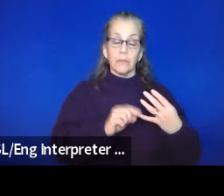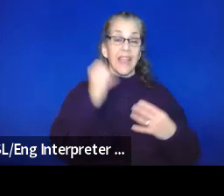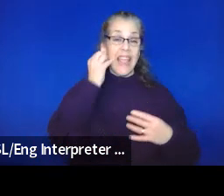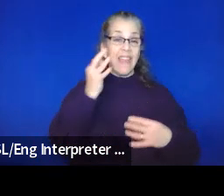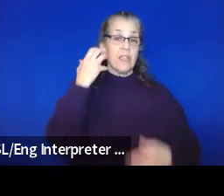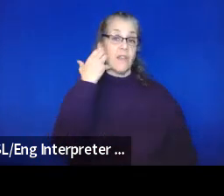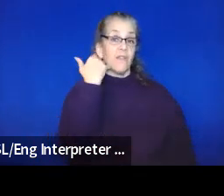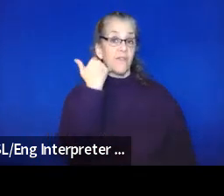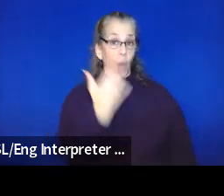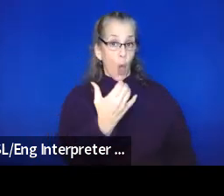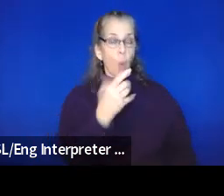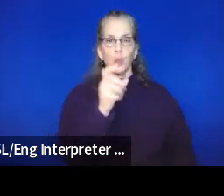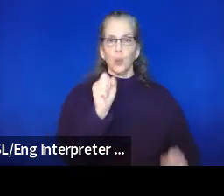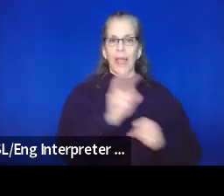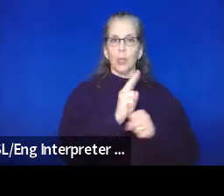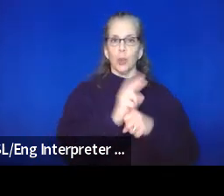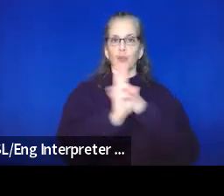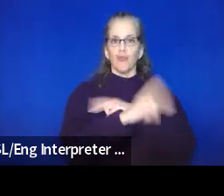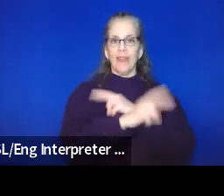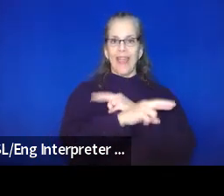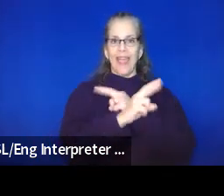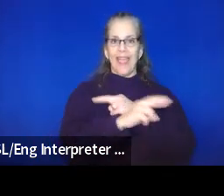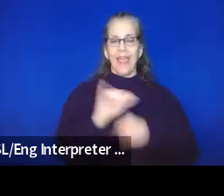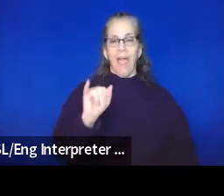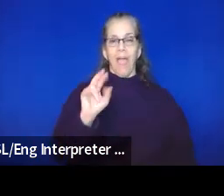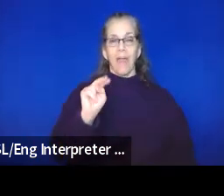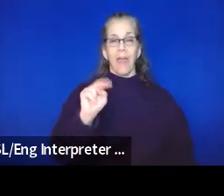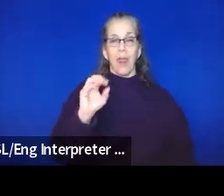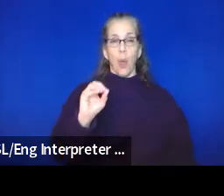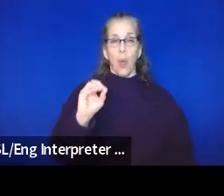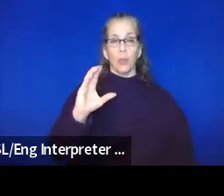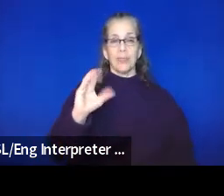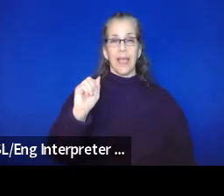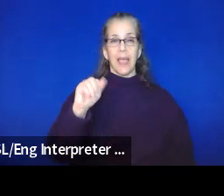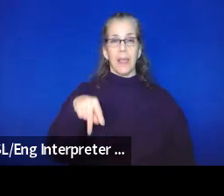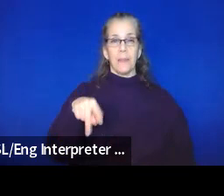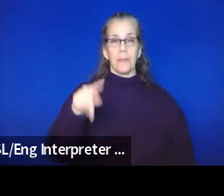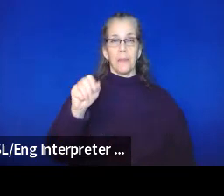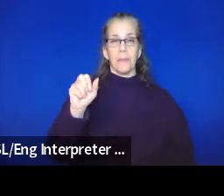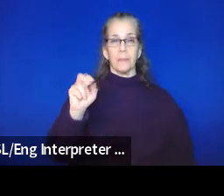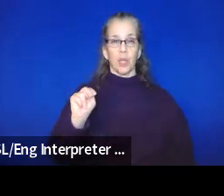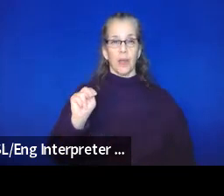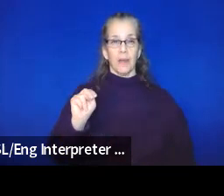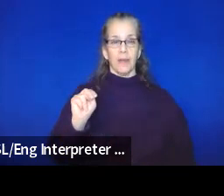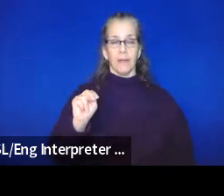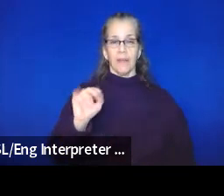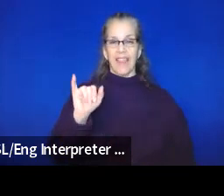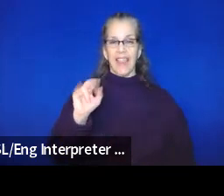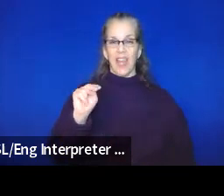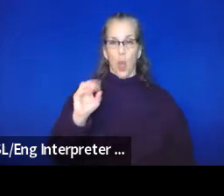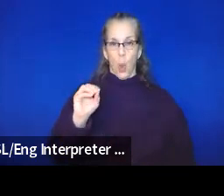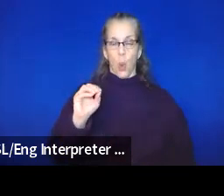you can use a relay service, like InnoCaption, I N N O C A P T I O N, InnoCaption, they have